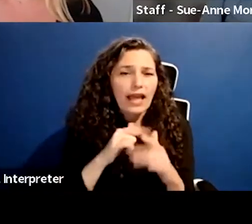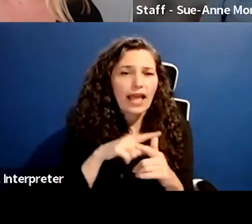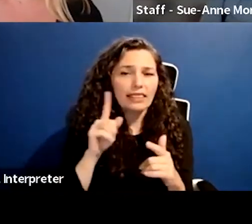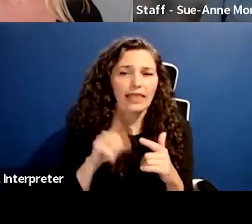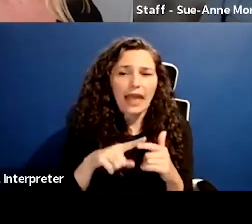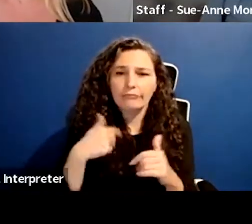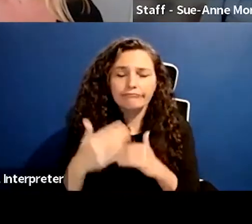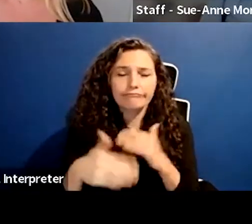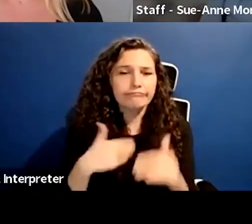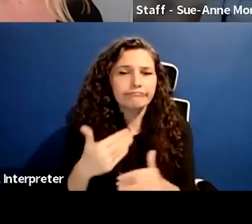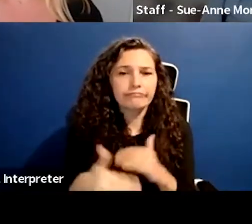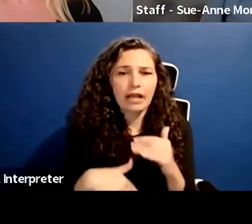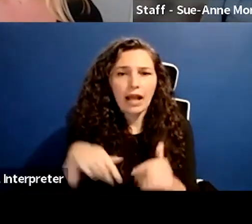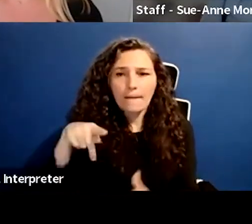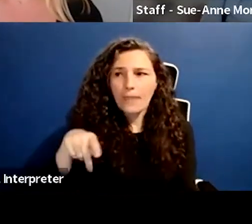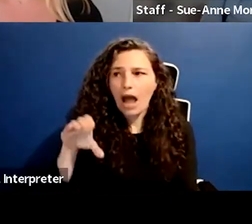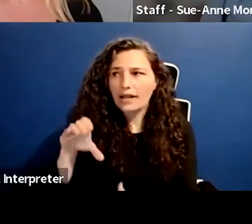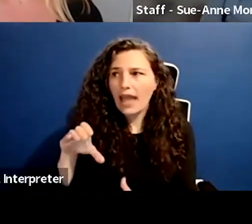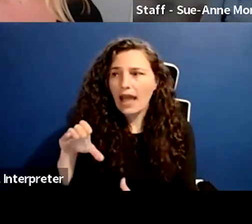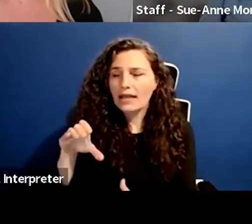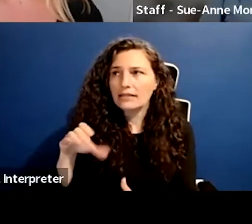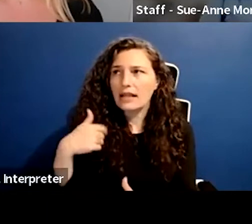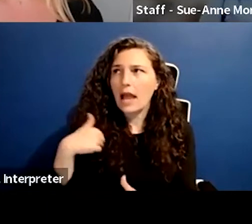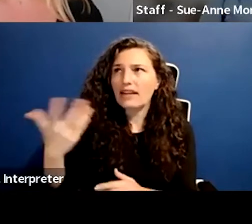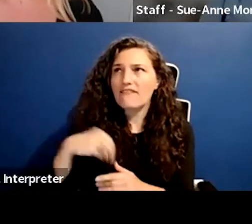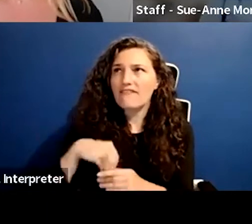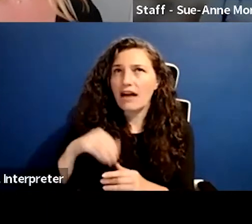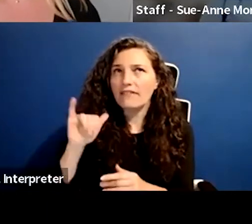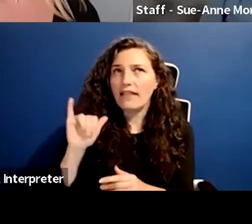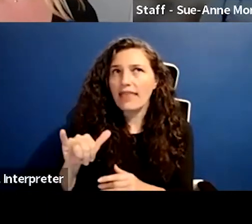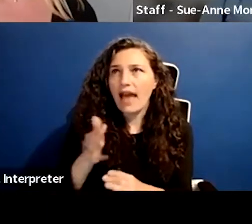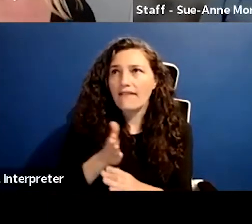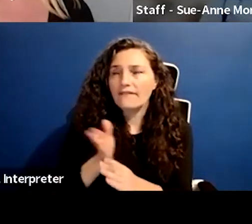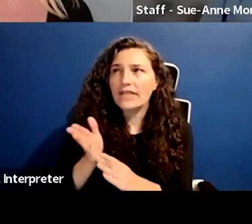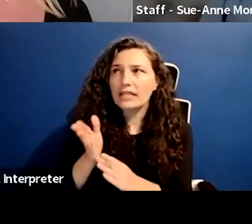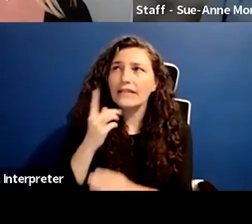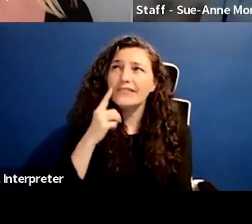I've been podcasting now for, let's see,